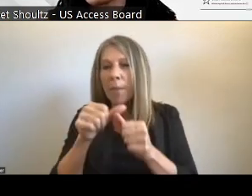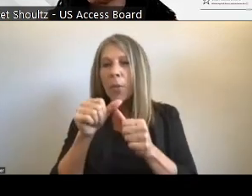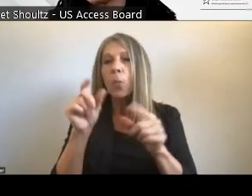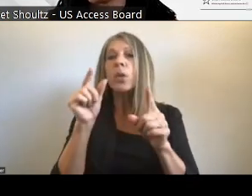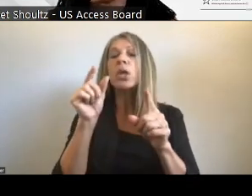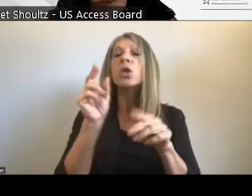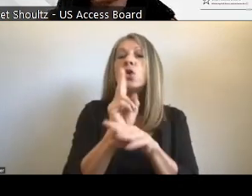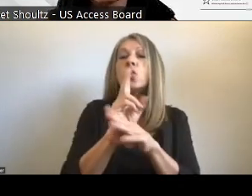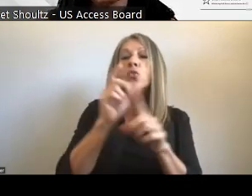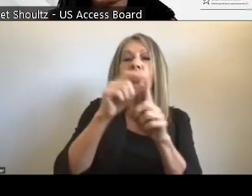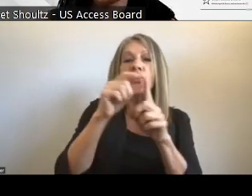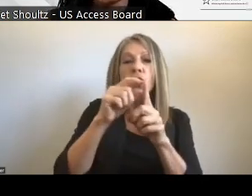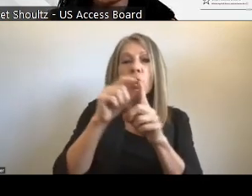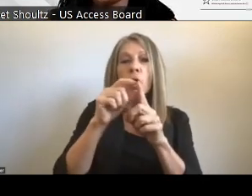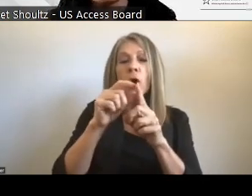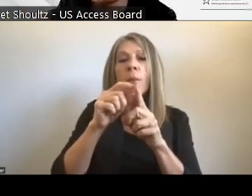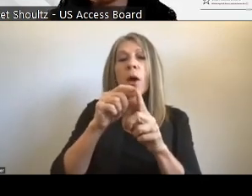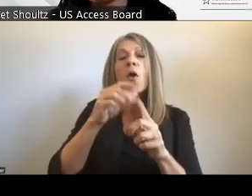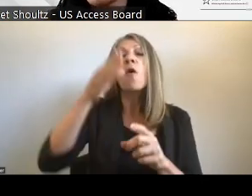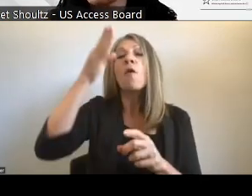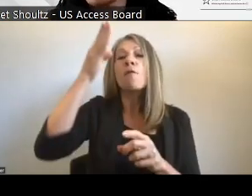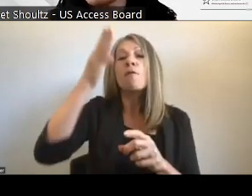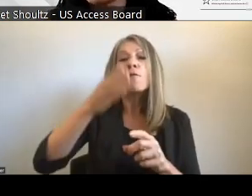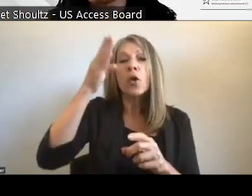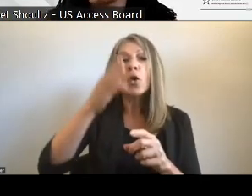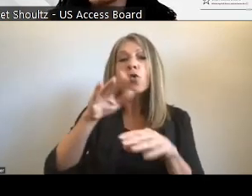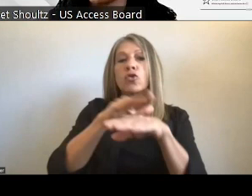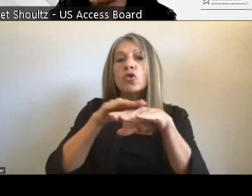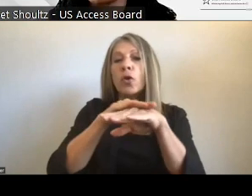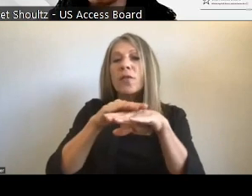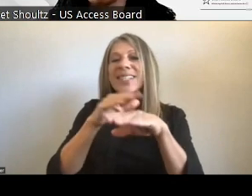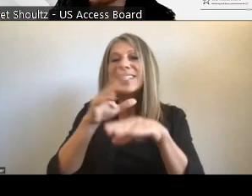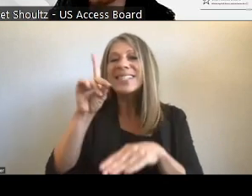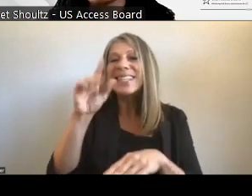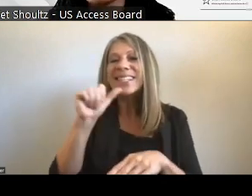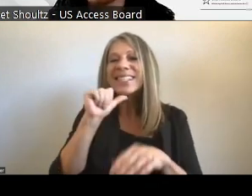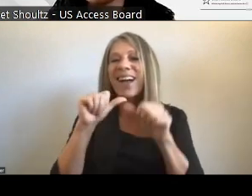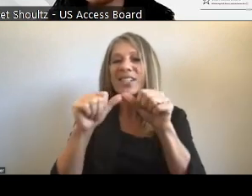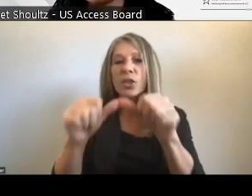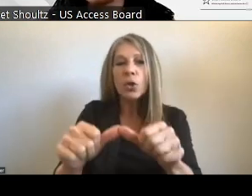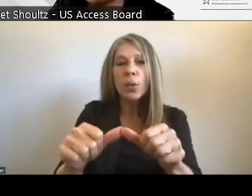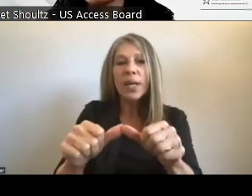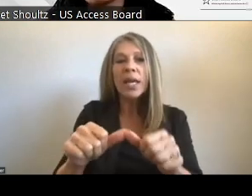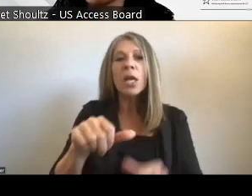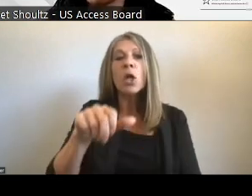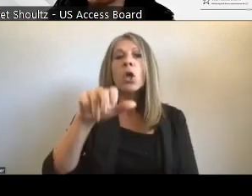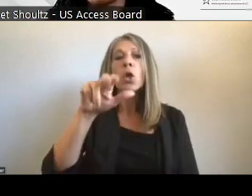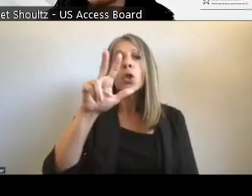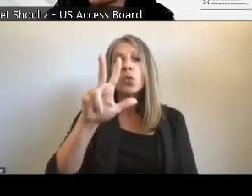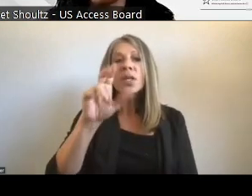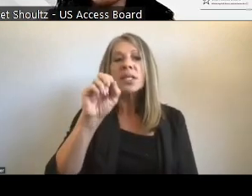"vertical surface discontinuities" we have that as a provision at R302.7.2